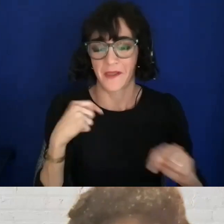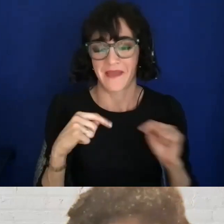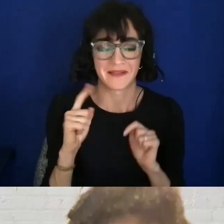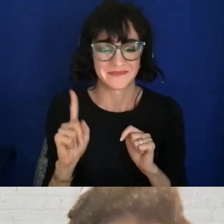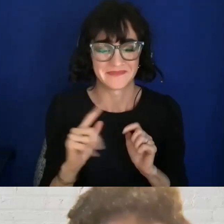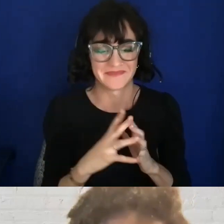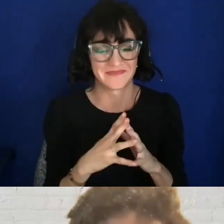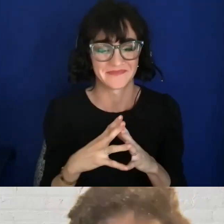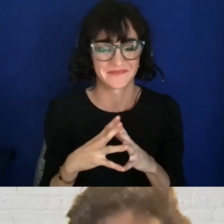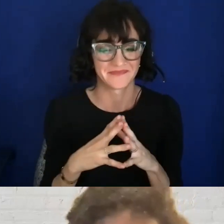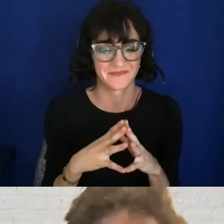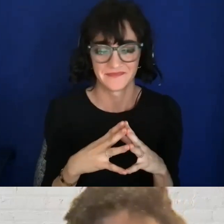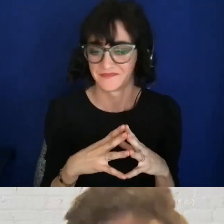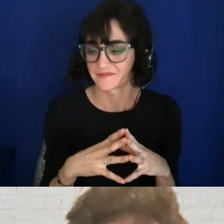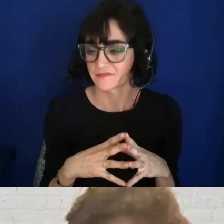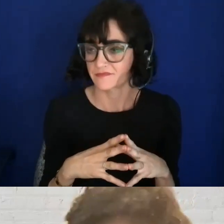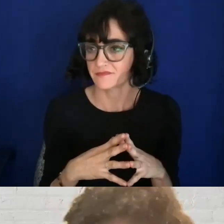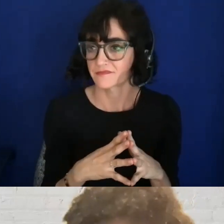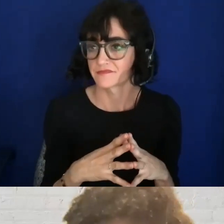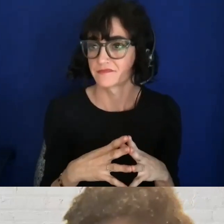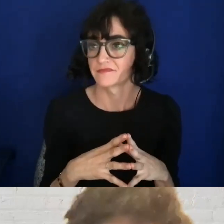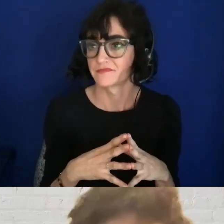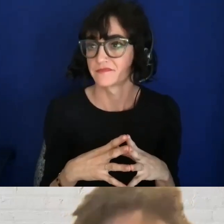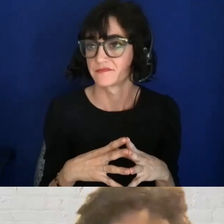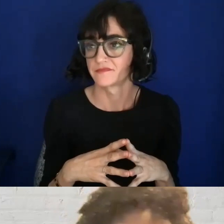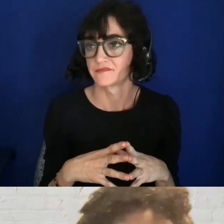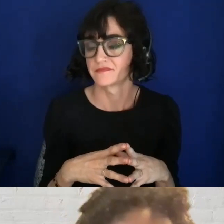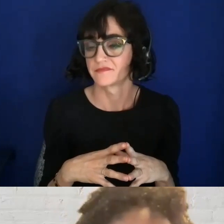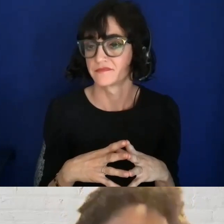that screen for you all